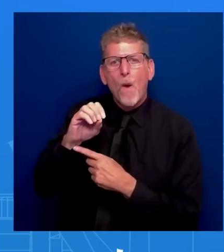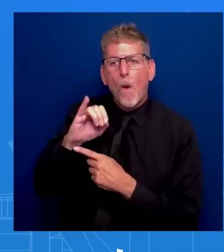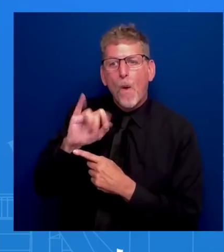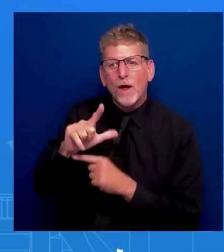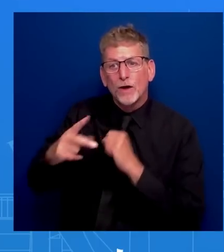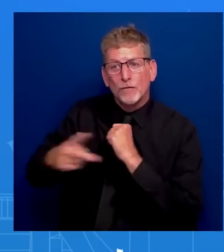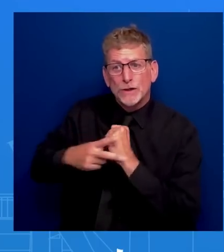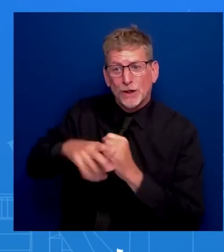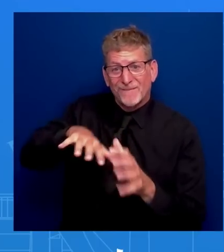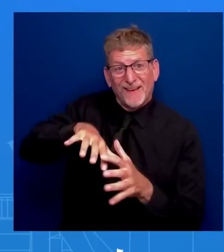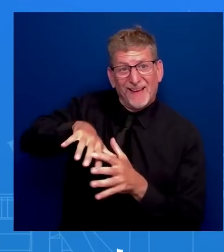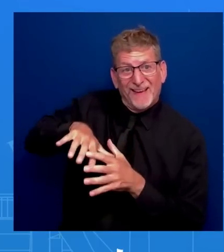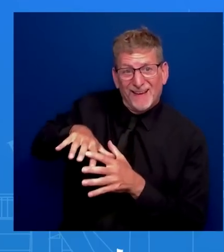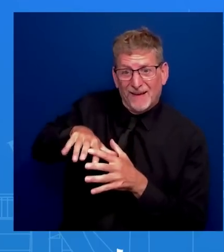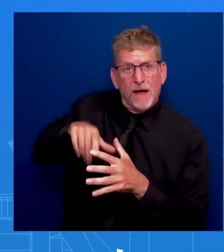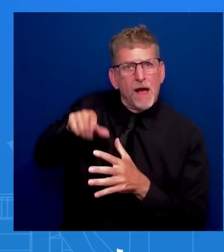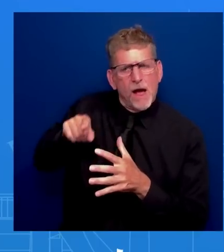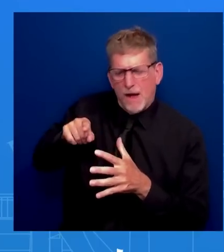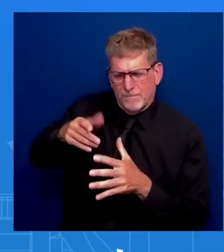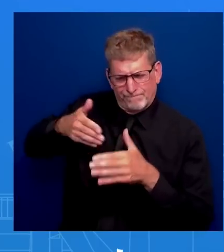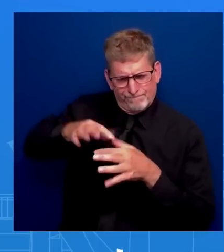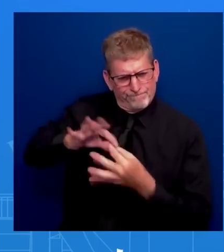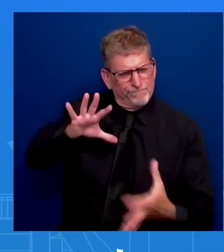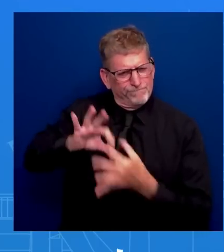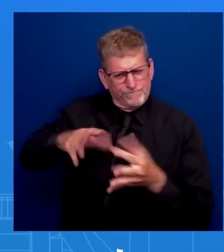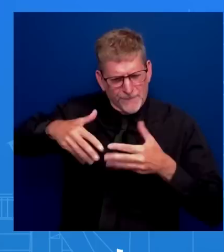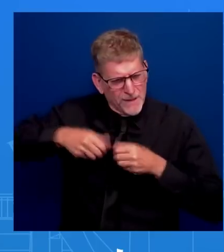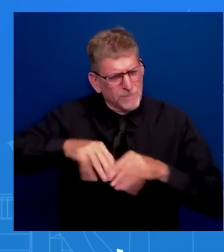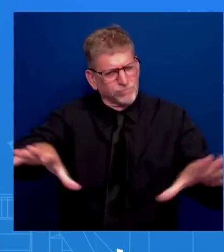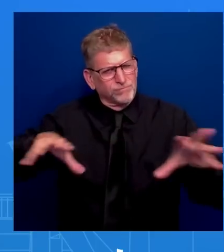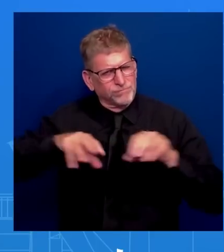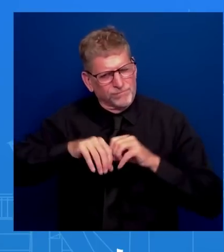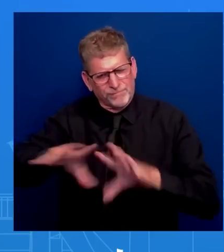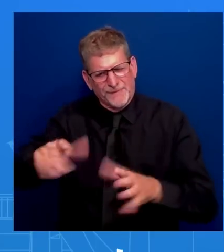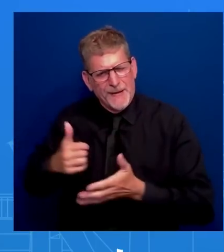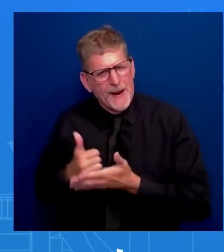to release an unprecedent amount of oil. And under President Biden's leadership,